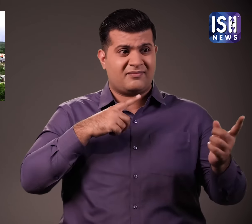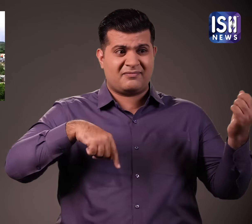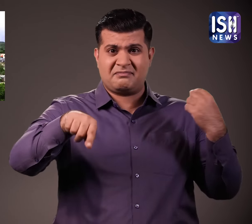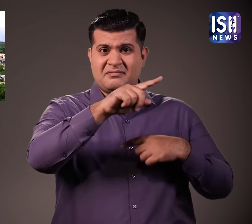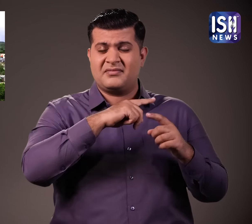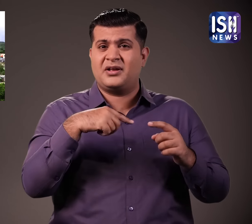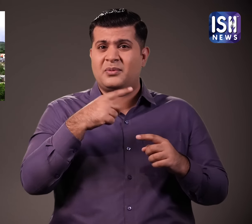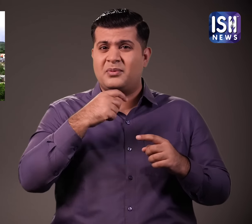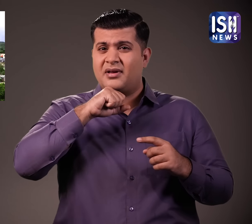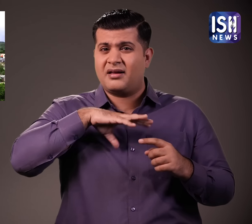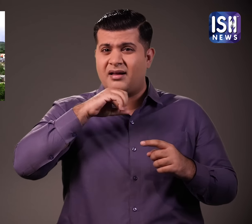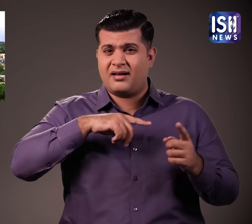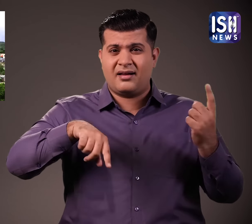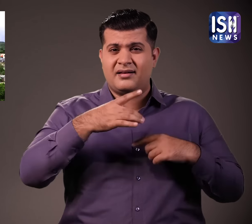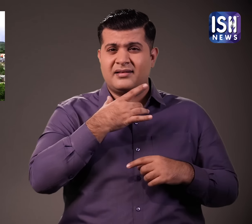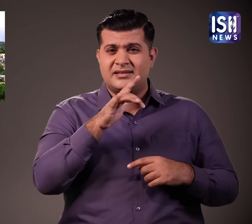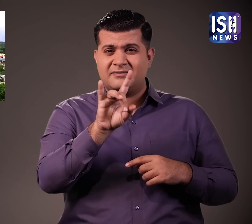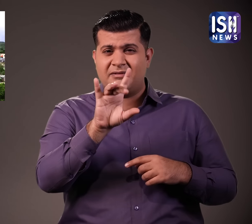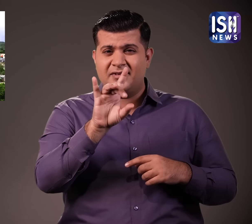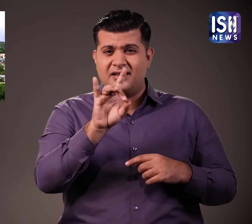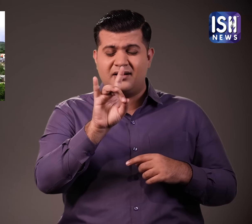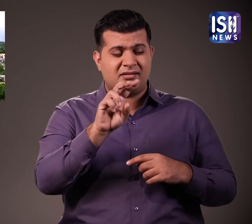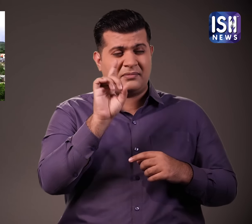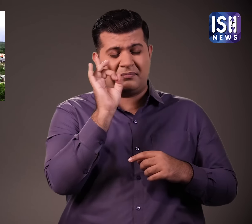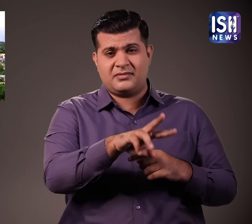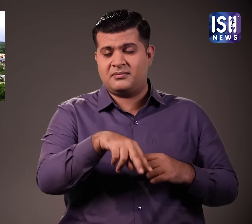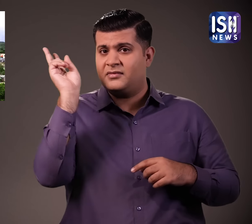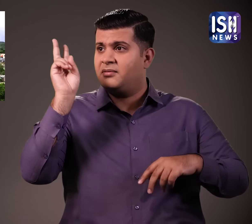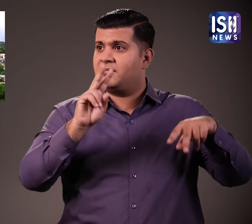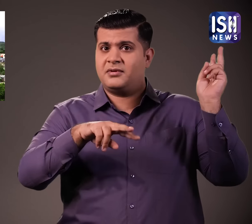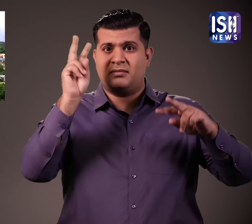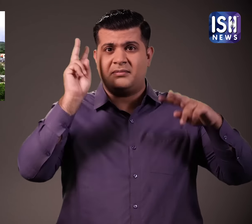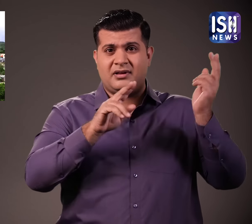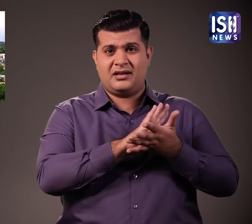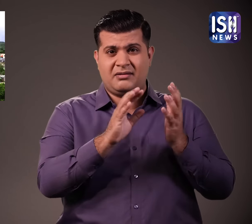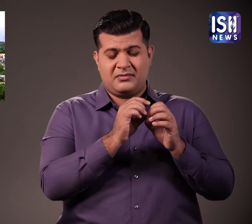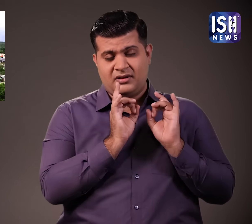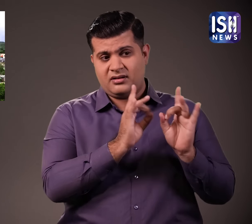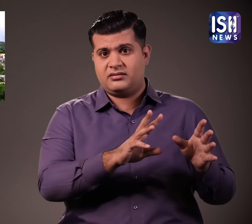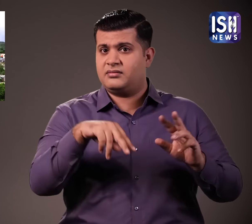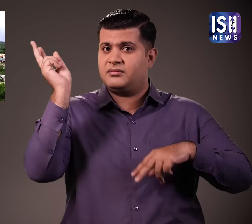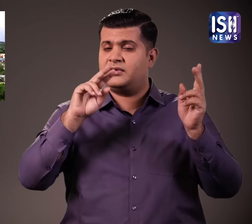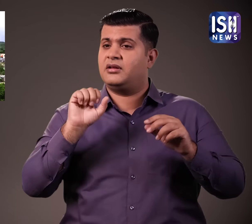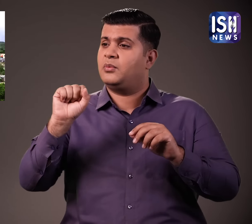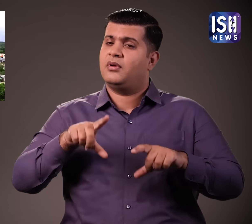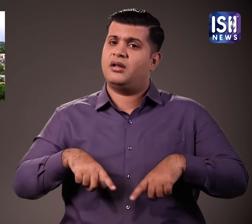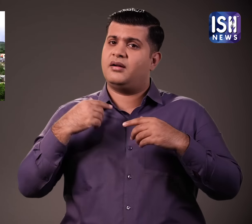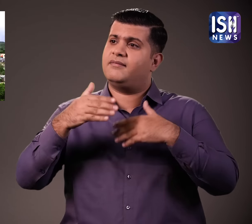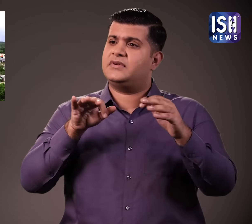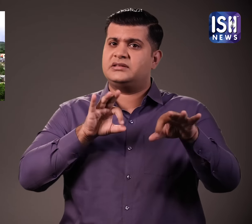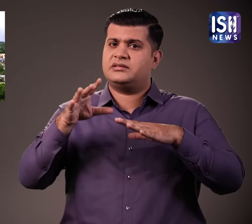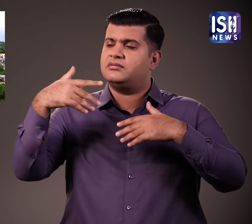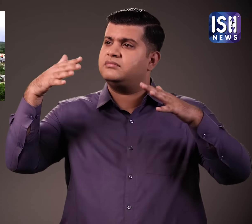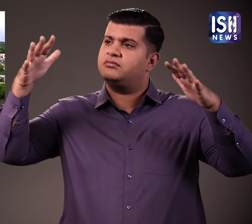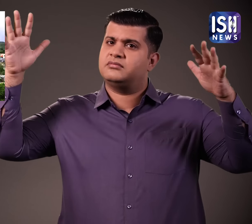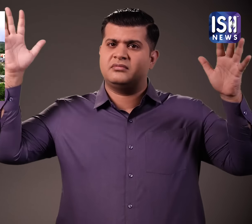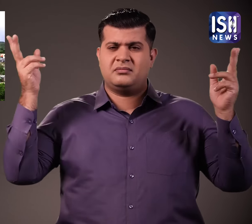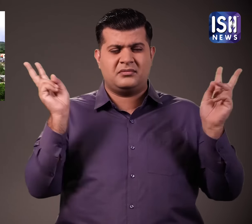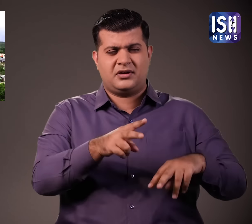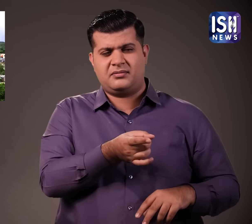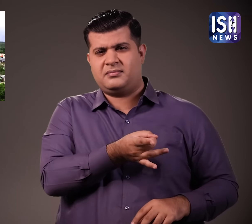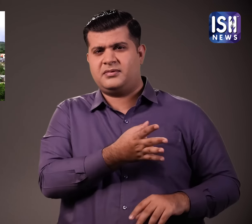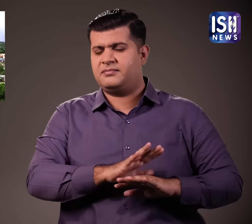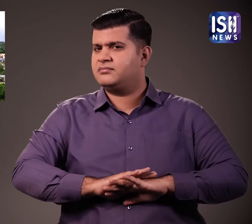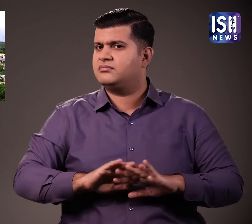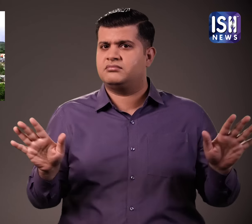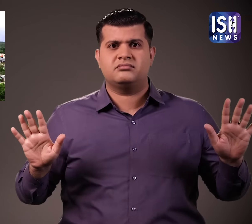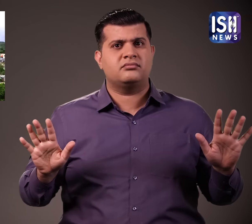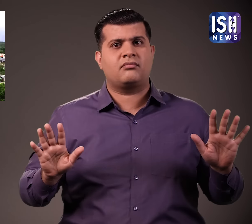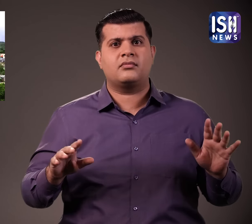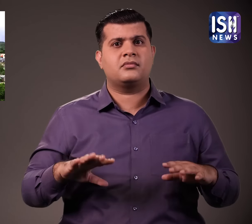Most youngsters would leave Hiware at the age of 15 to work in neighboring cities.